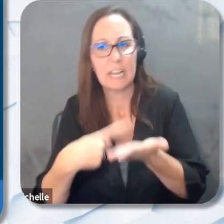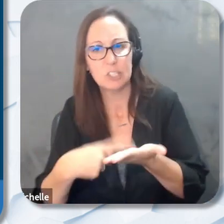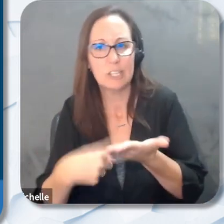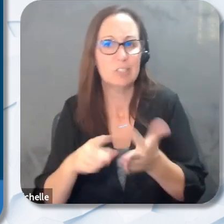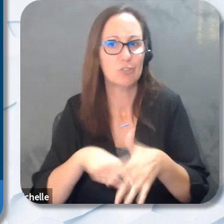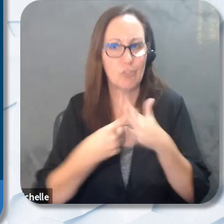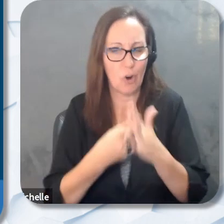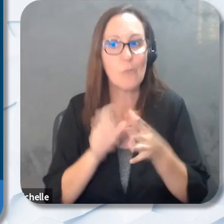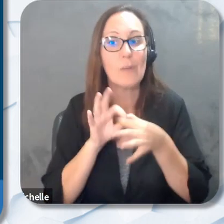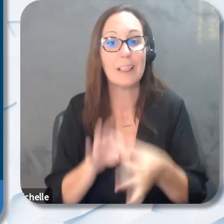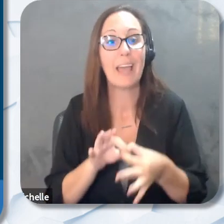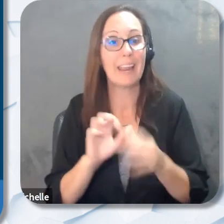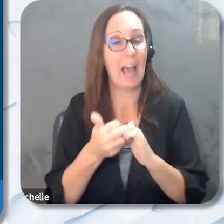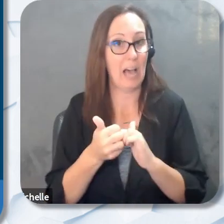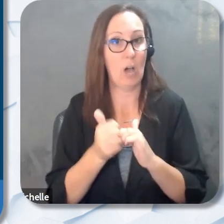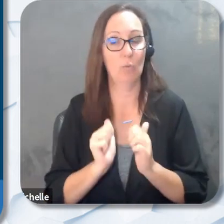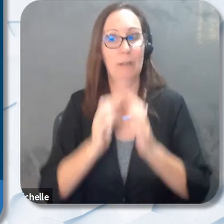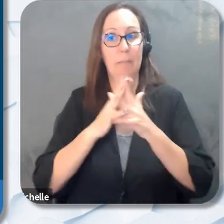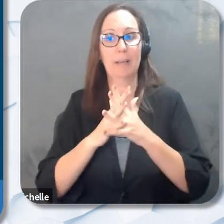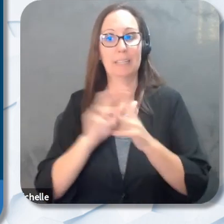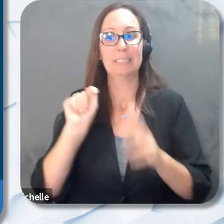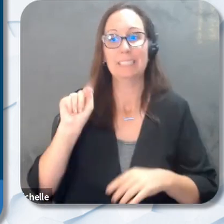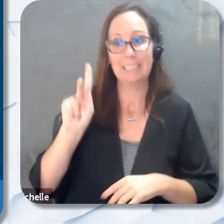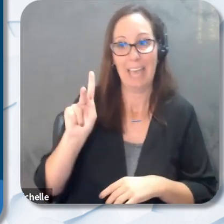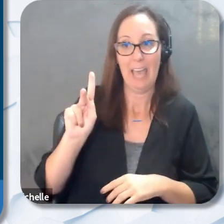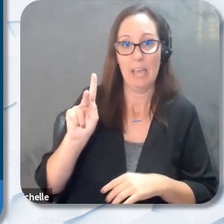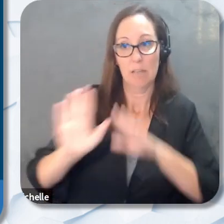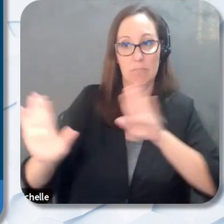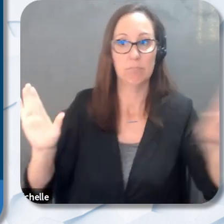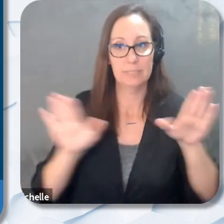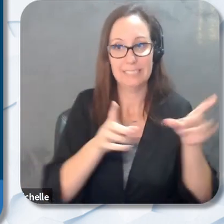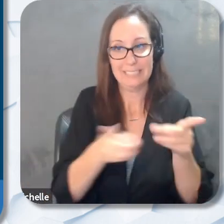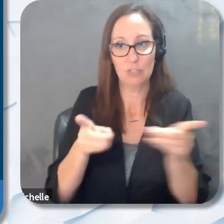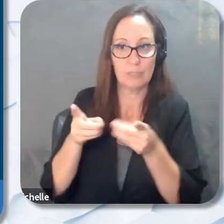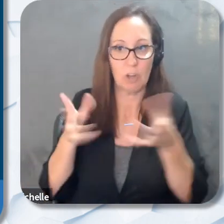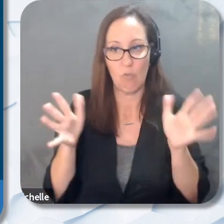districts have implemented tk within their own district. I would like to introduce you to Dr